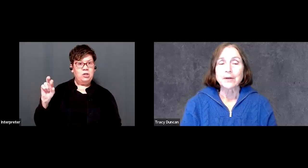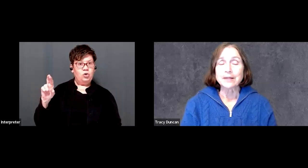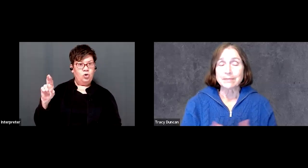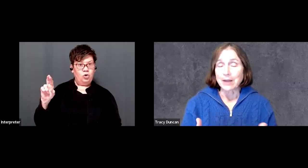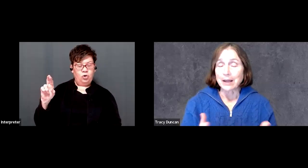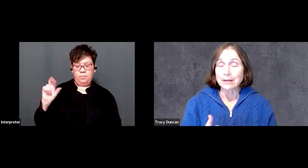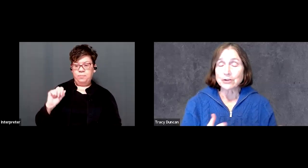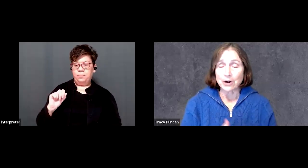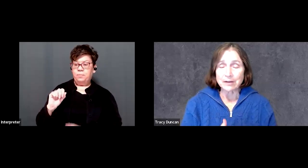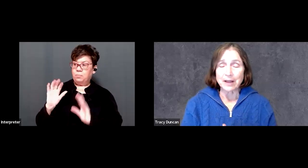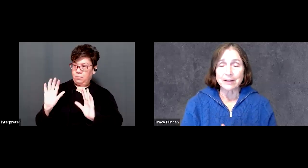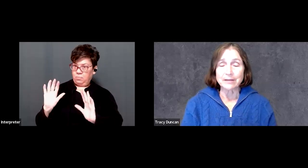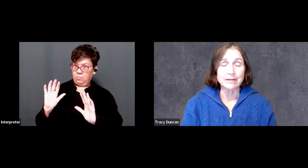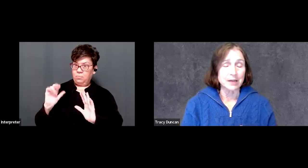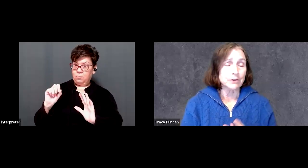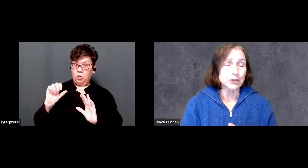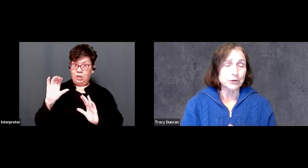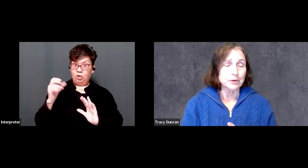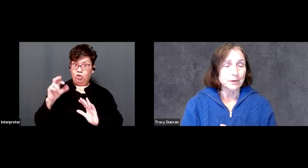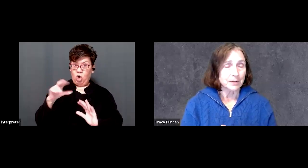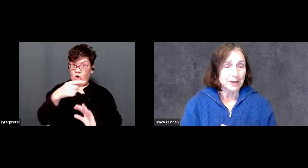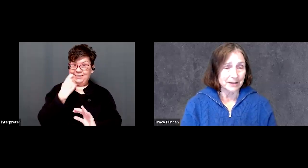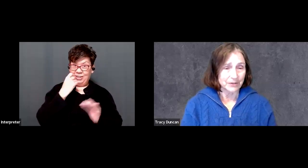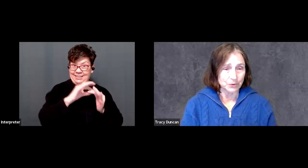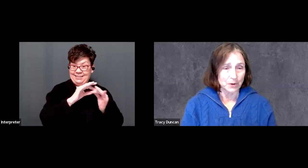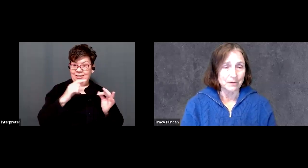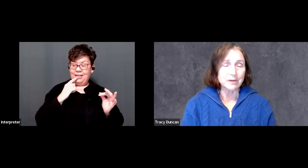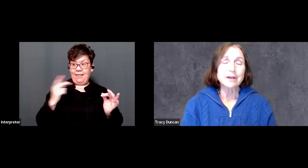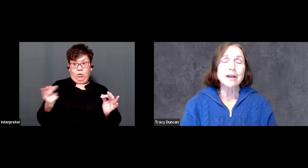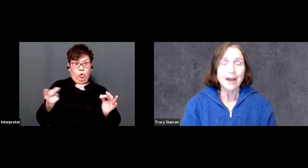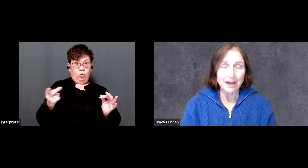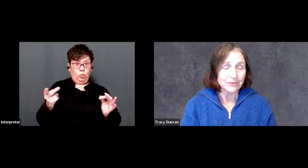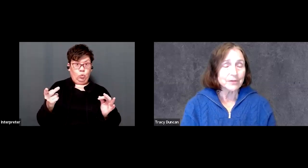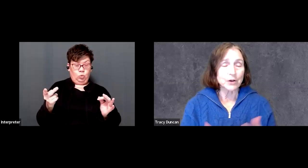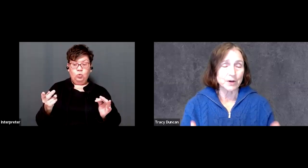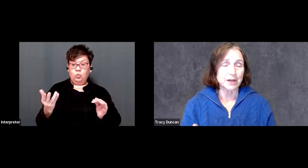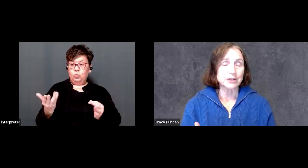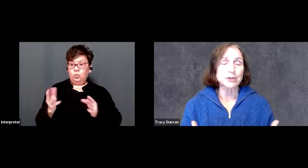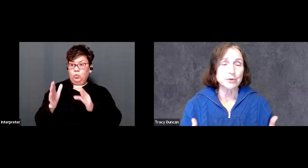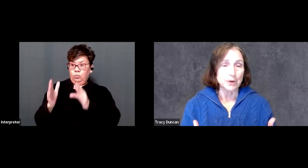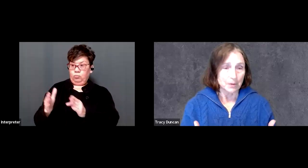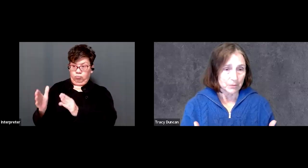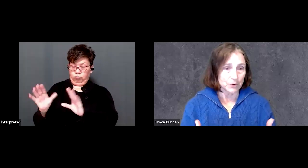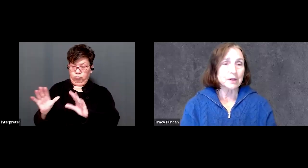So, as Char said, these two individuals have agreed to move